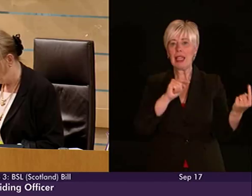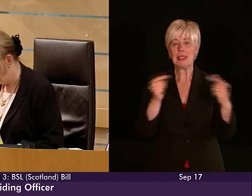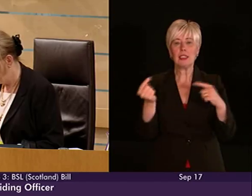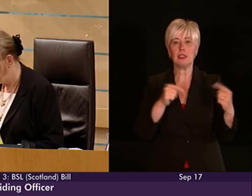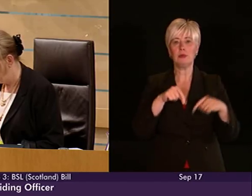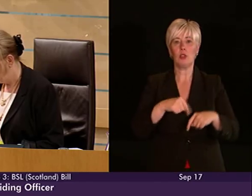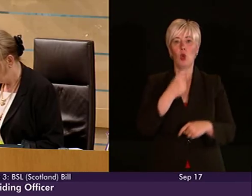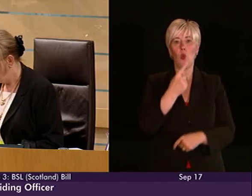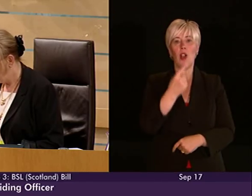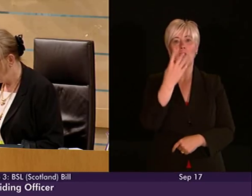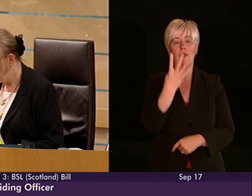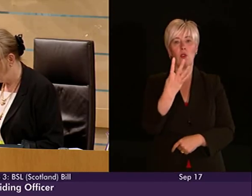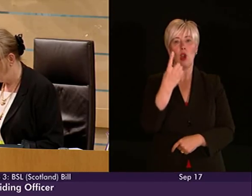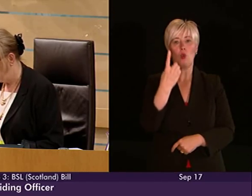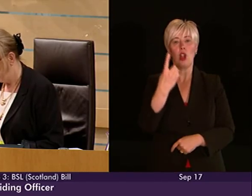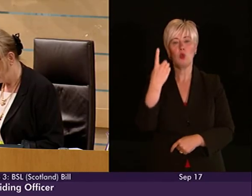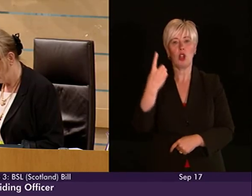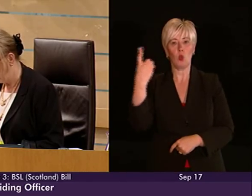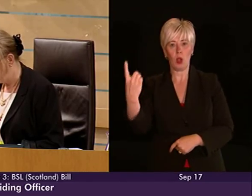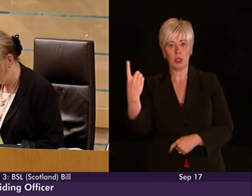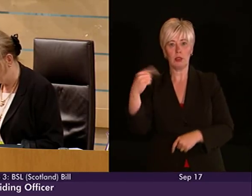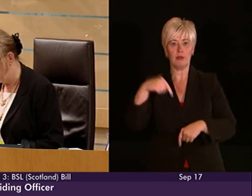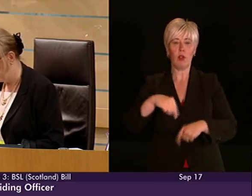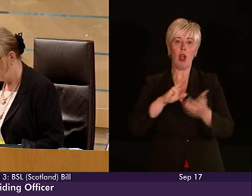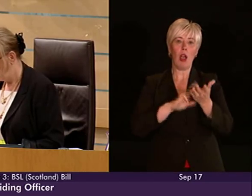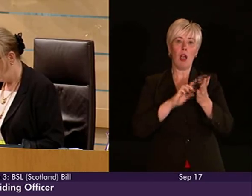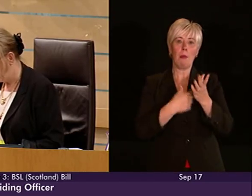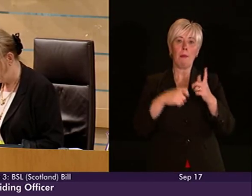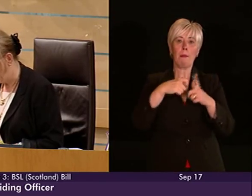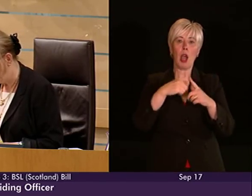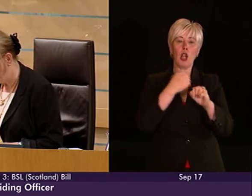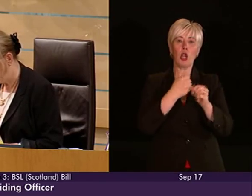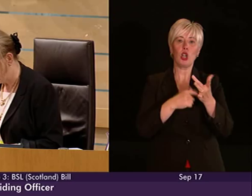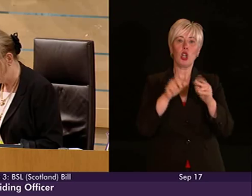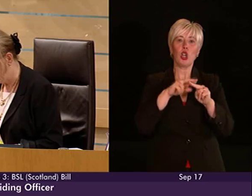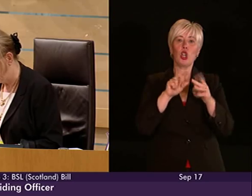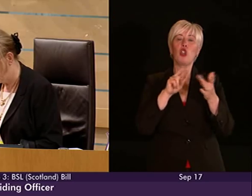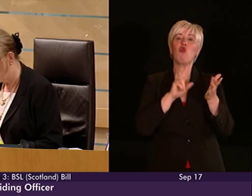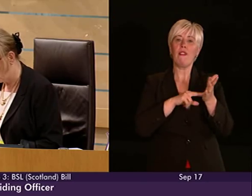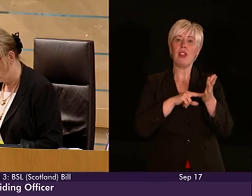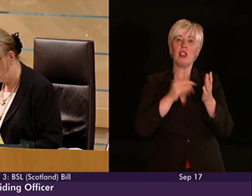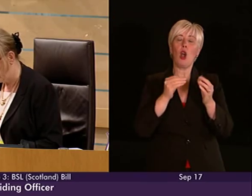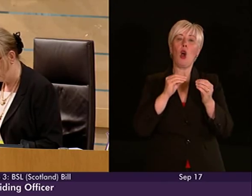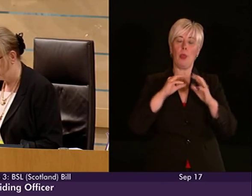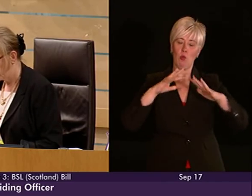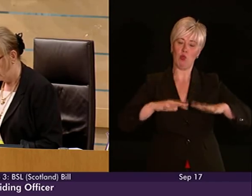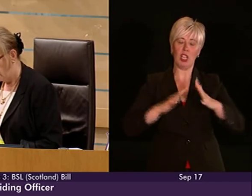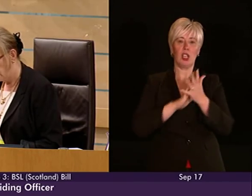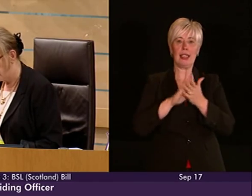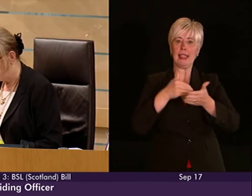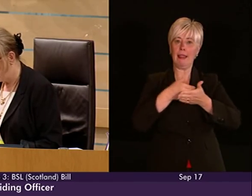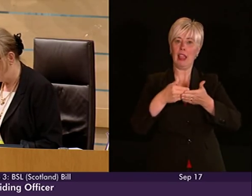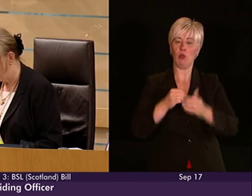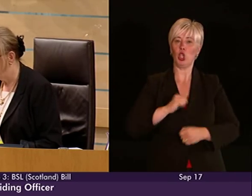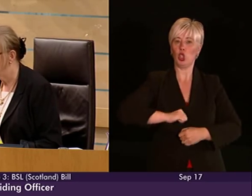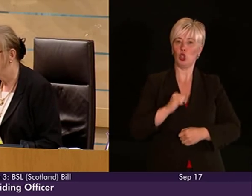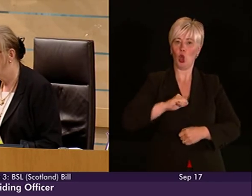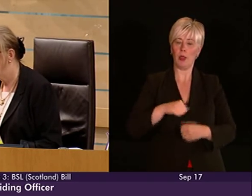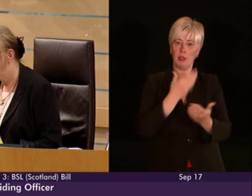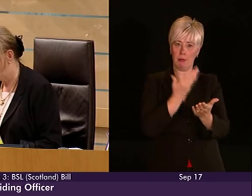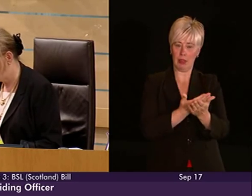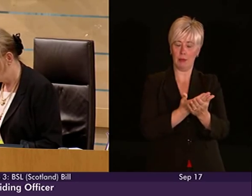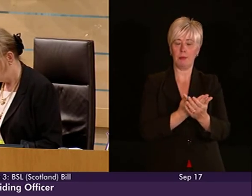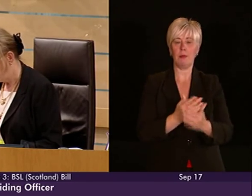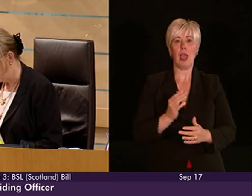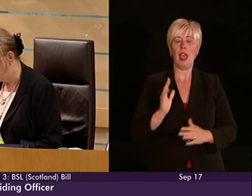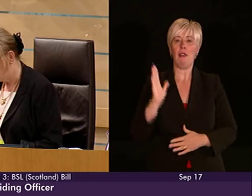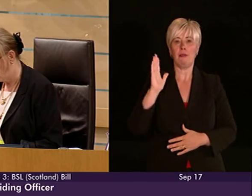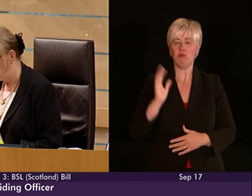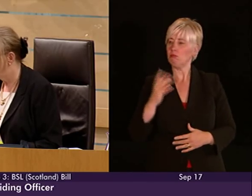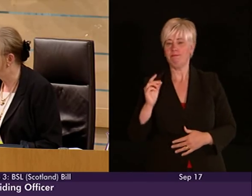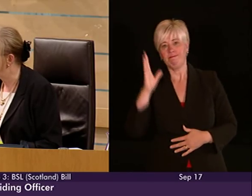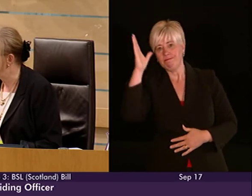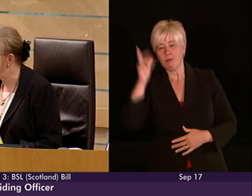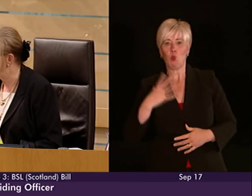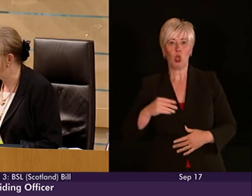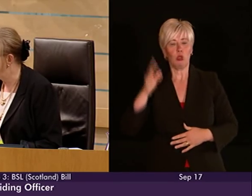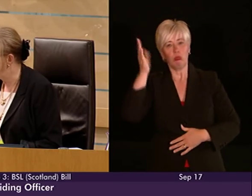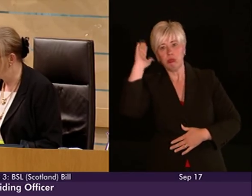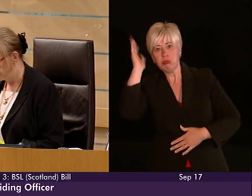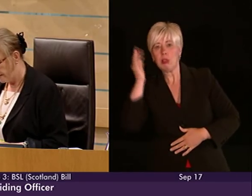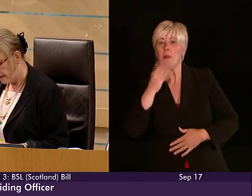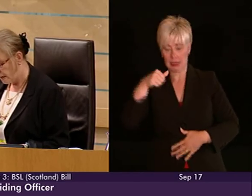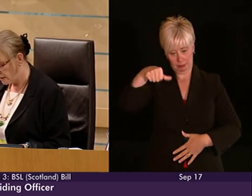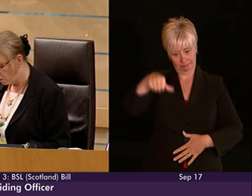S4M-14111, in the name of Mark Griffin, on the British Sign Language (Scotland) Bill.